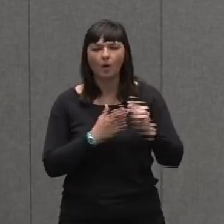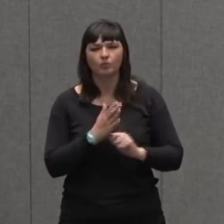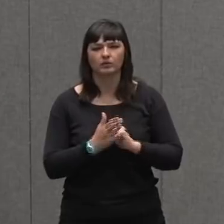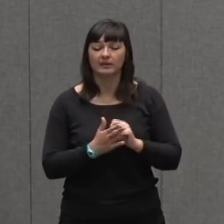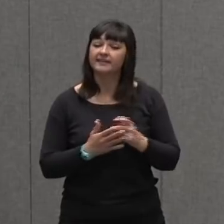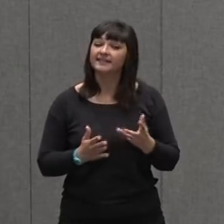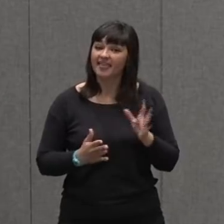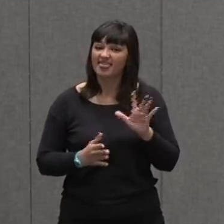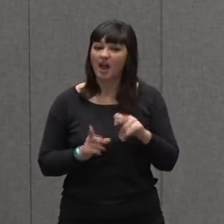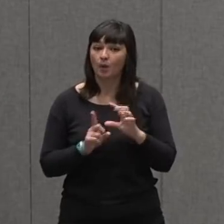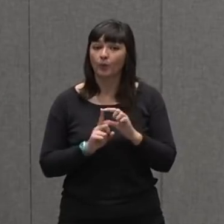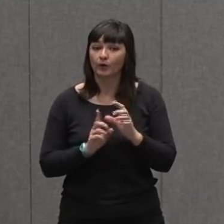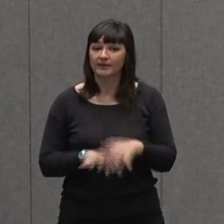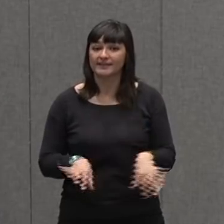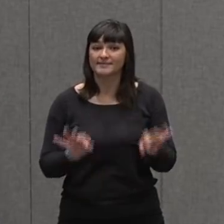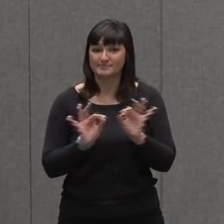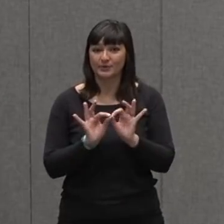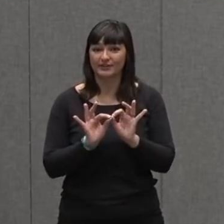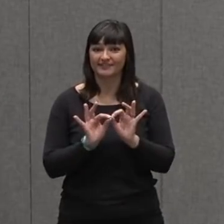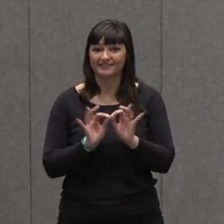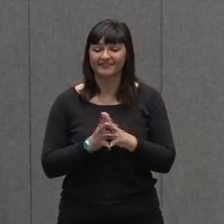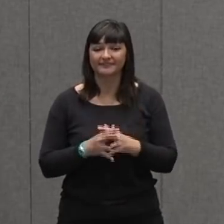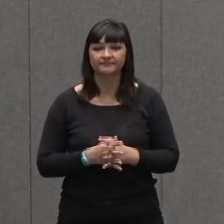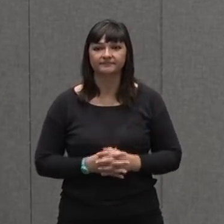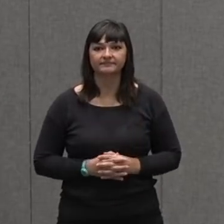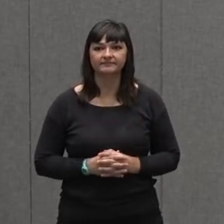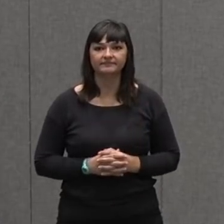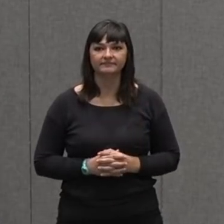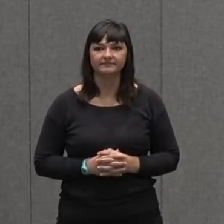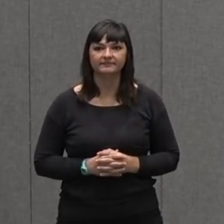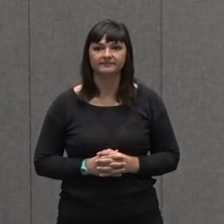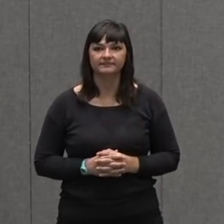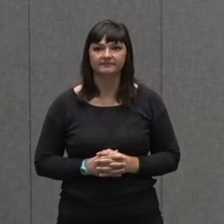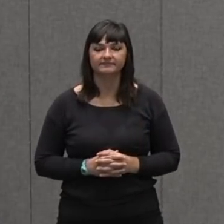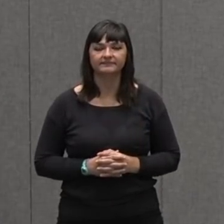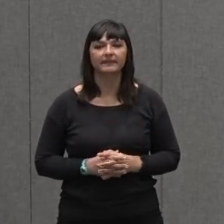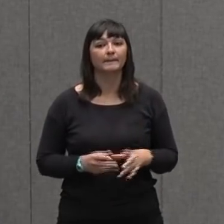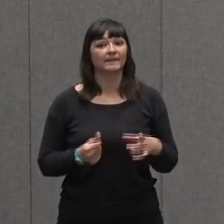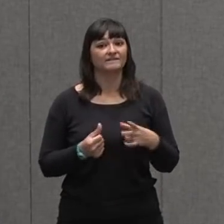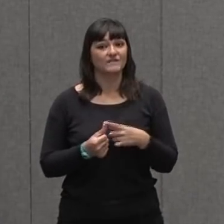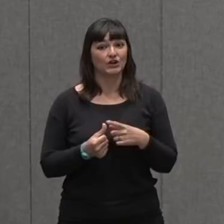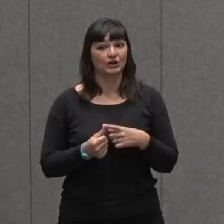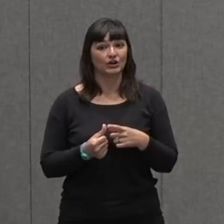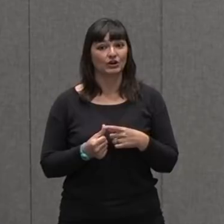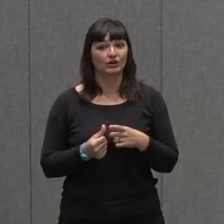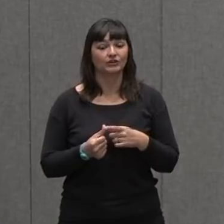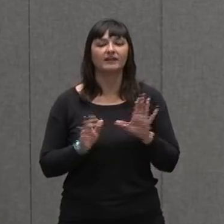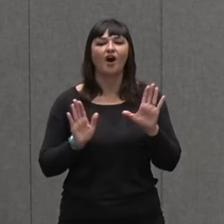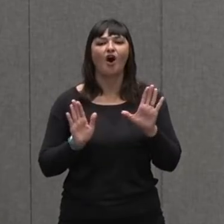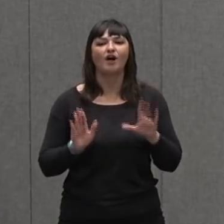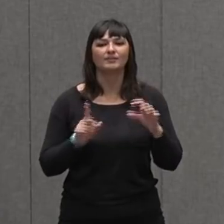but first we have some fabulous word work with Mrs. Craff. Have a great day learning friends.